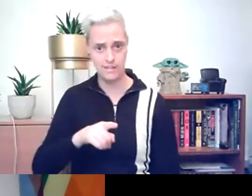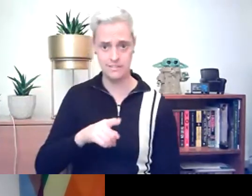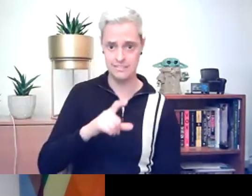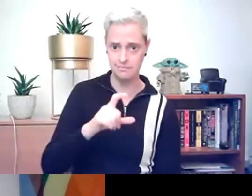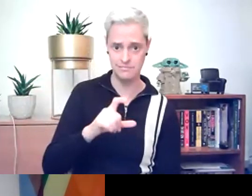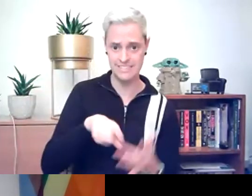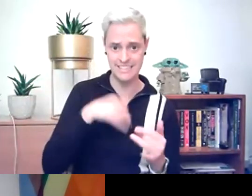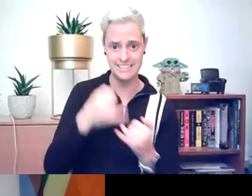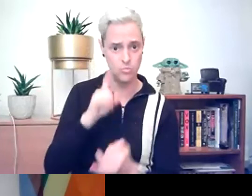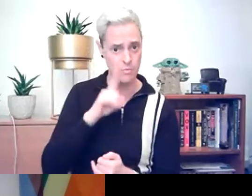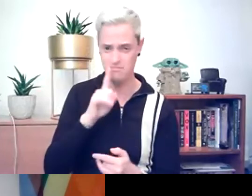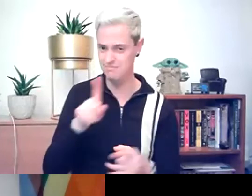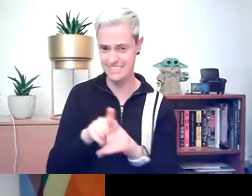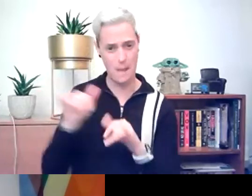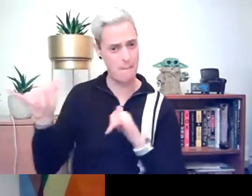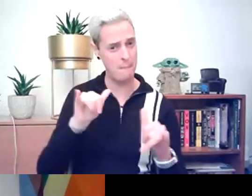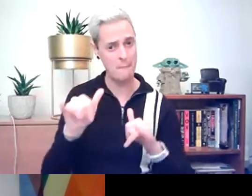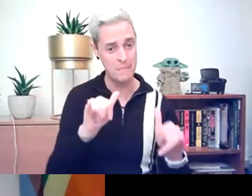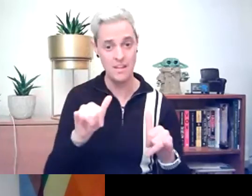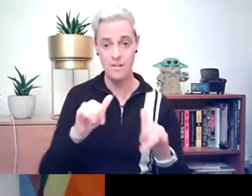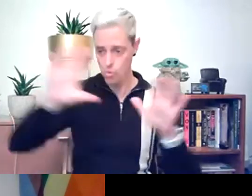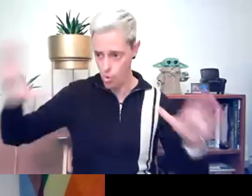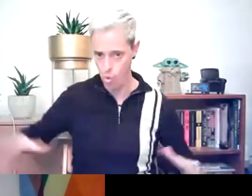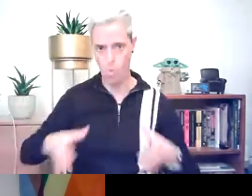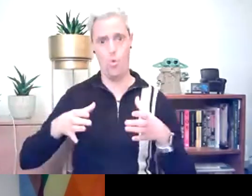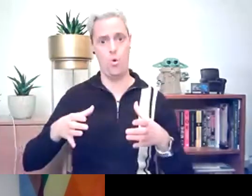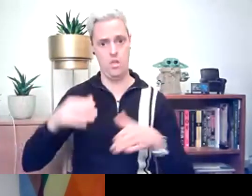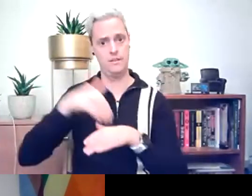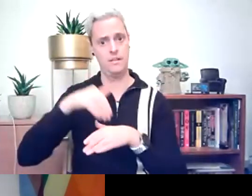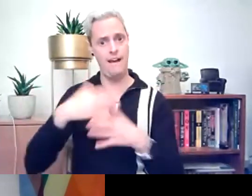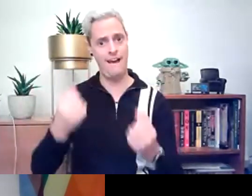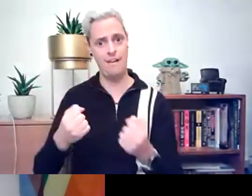non binary people let's bring everyone along in that, you know, so find that that thing